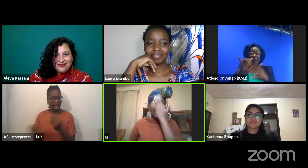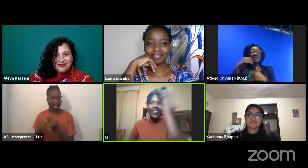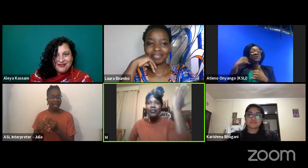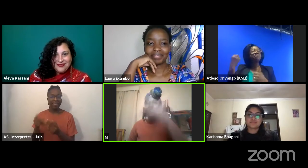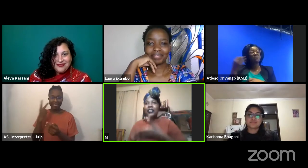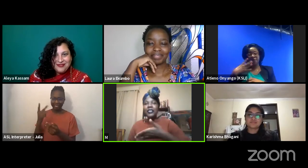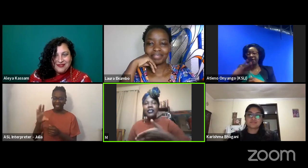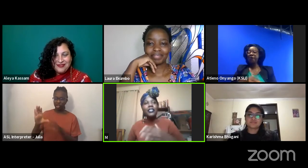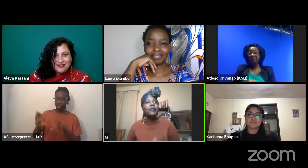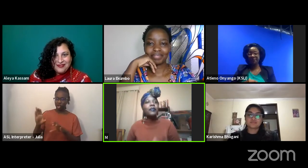And a product placement.